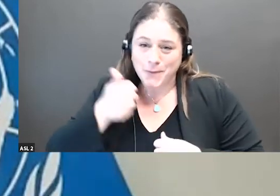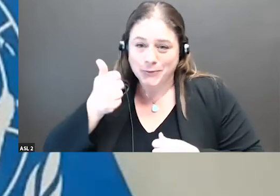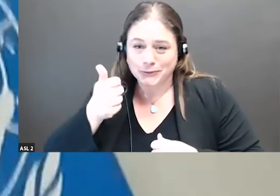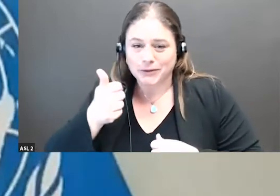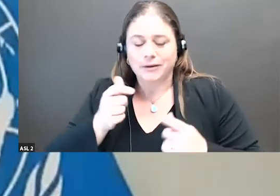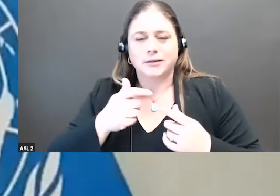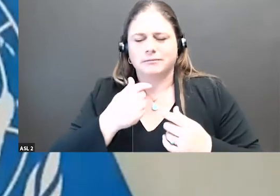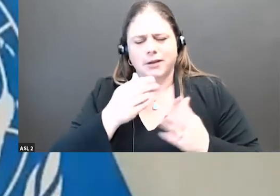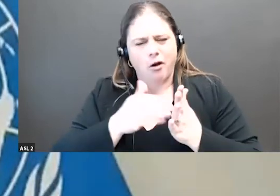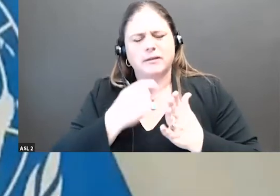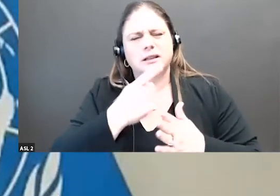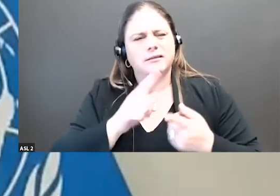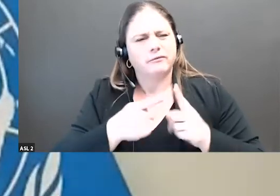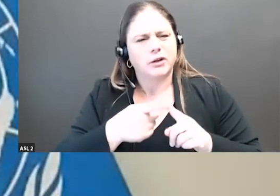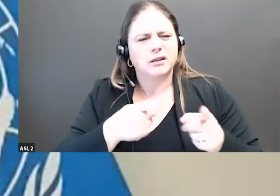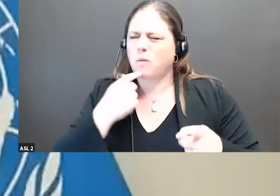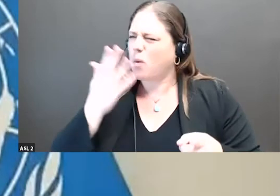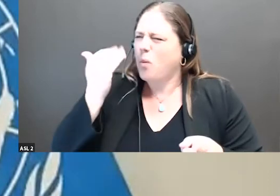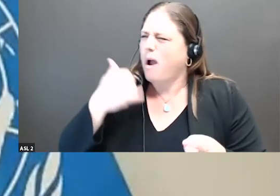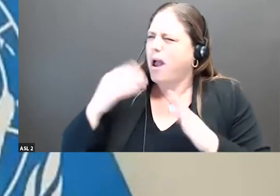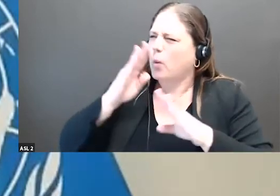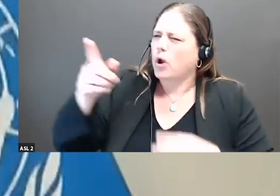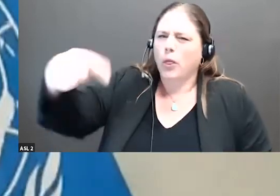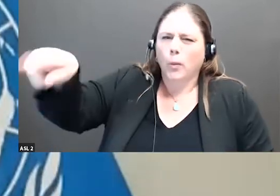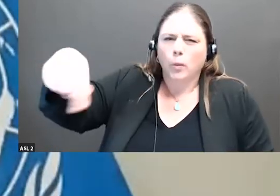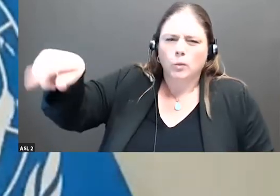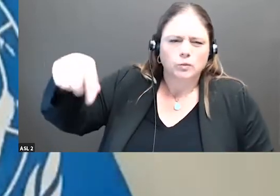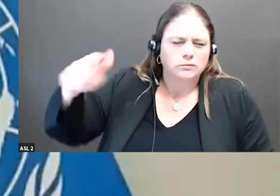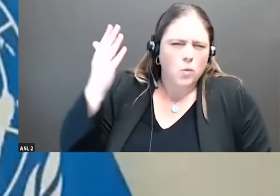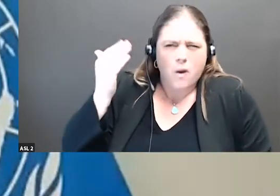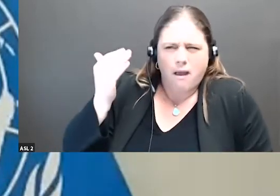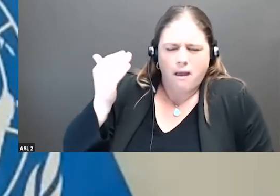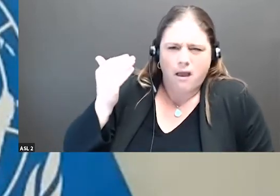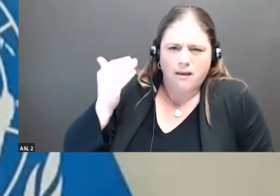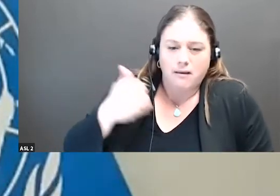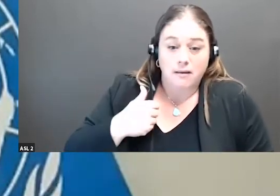well, why would I worry about those people, I always say to people, careful,